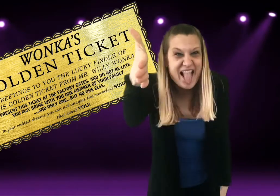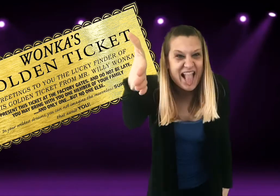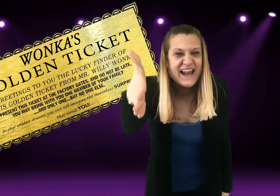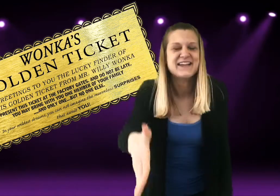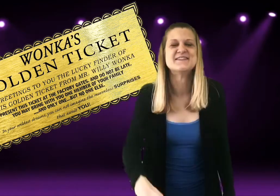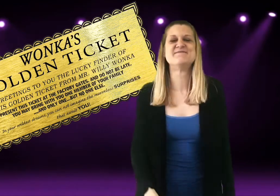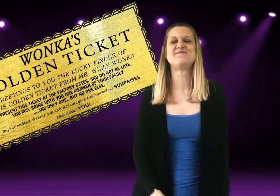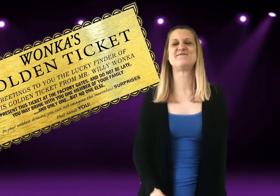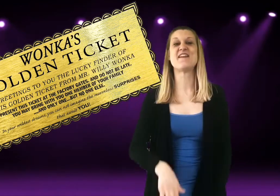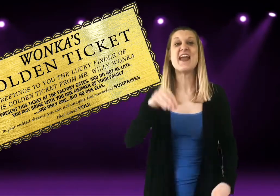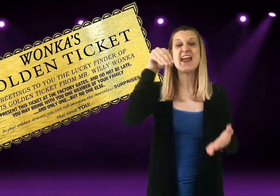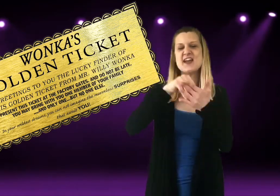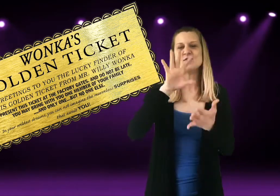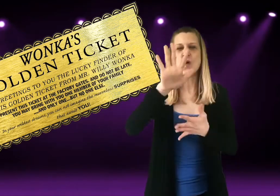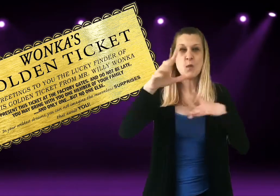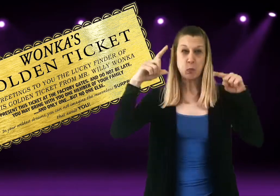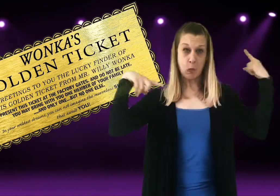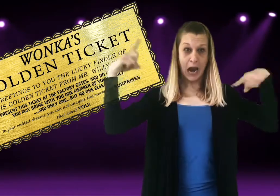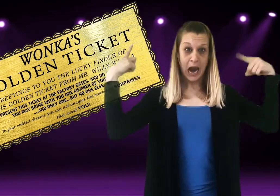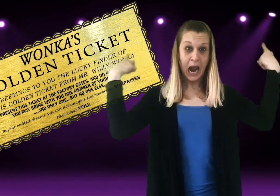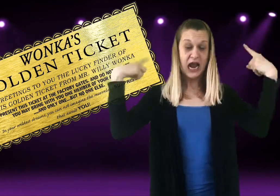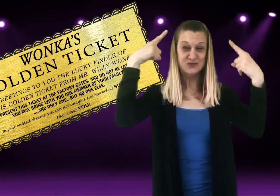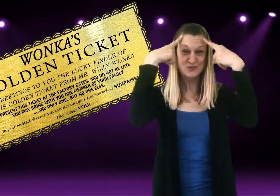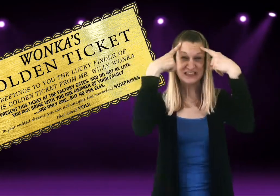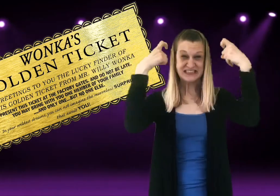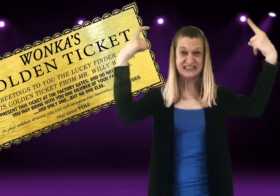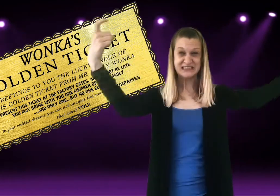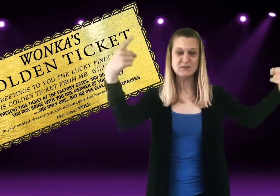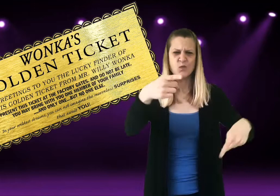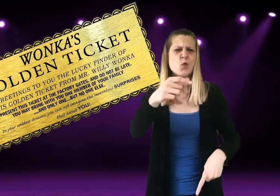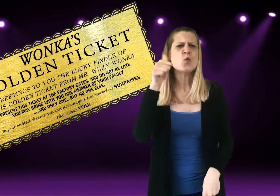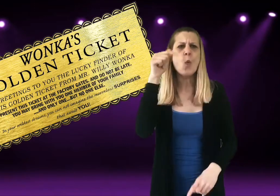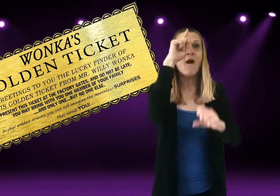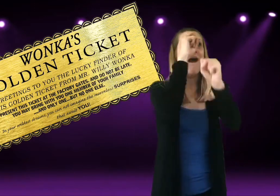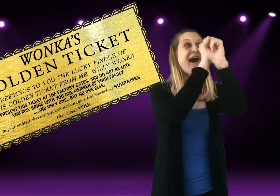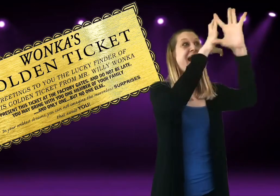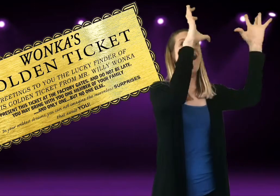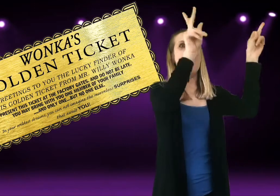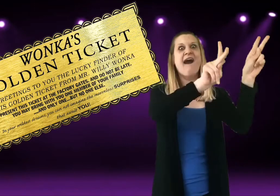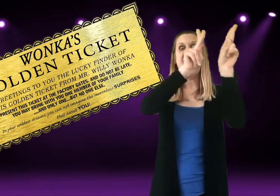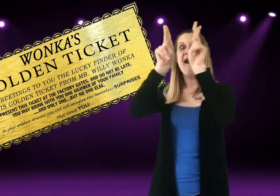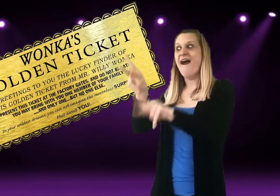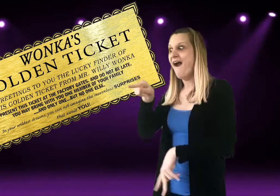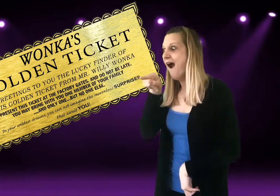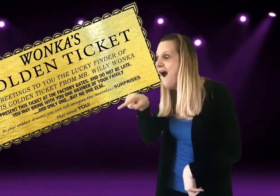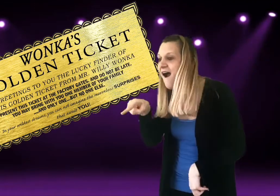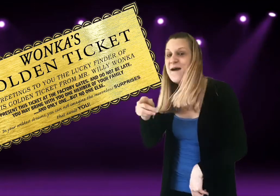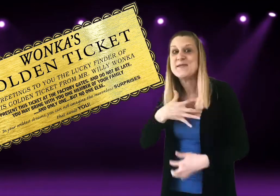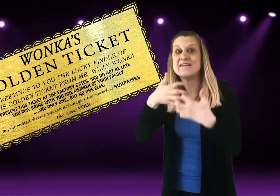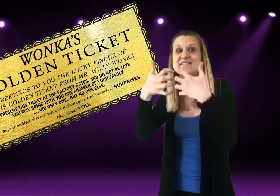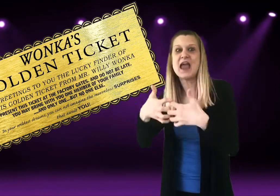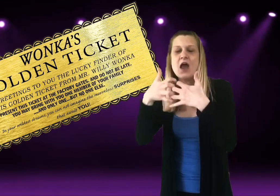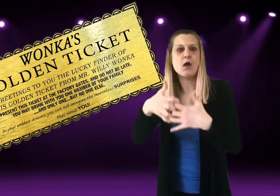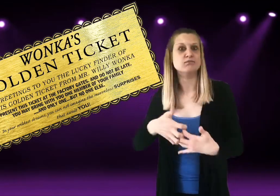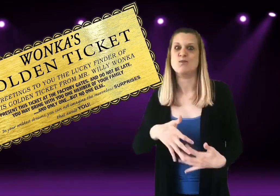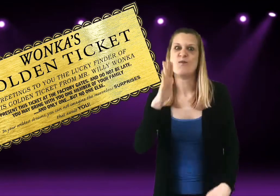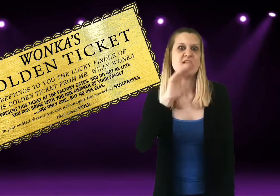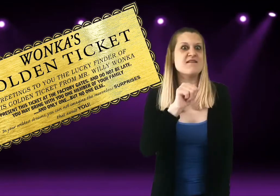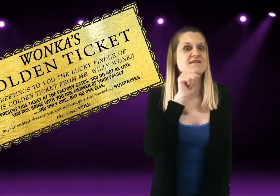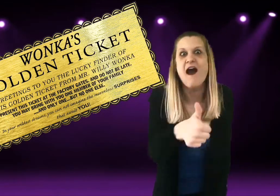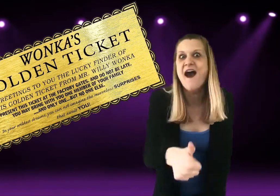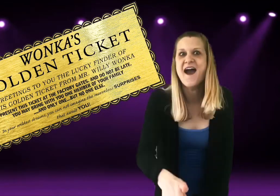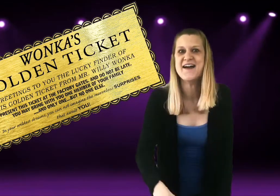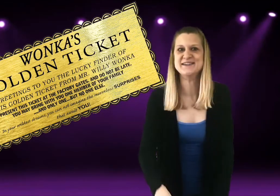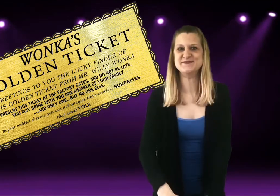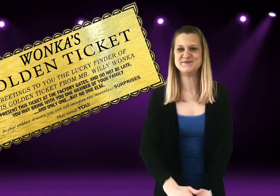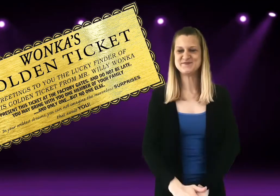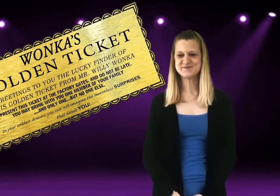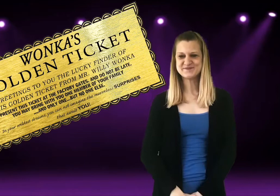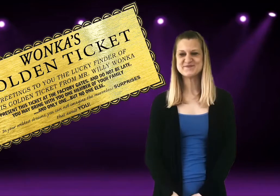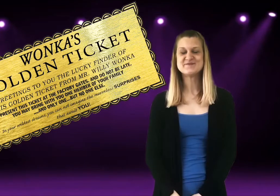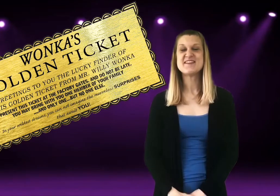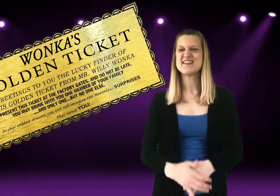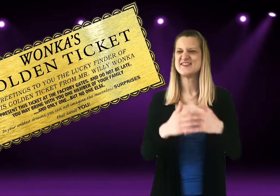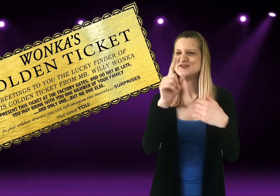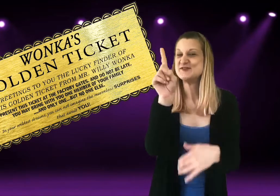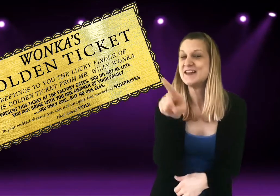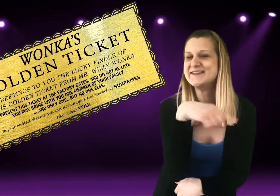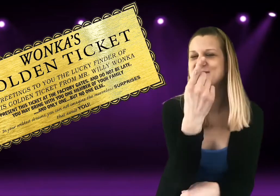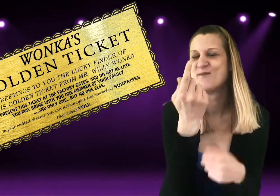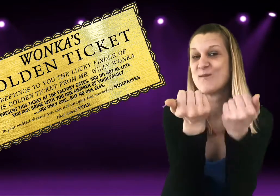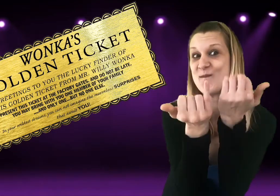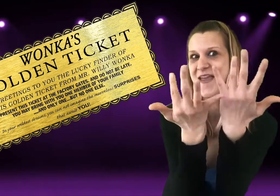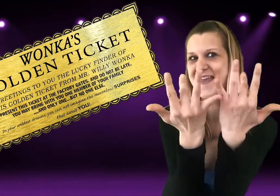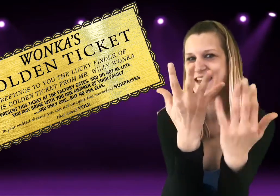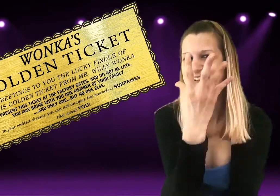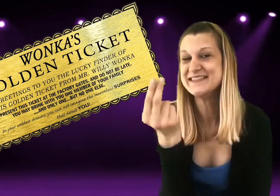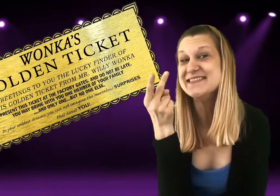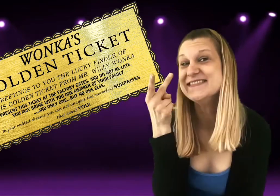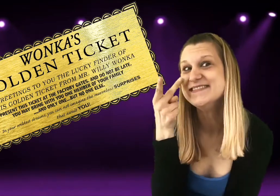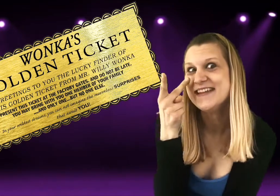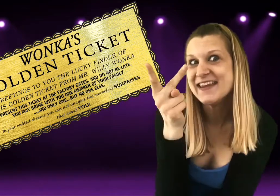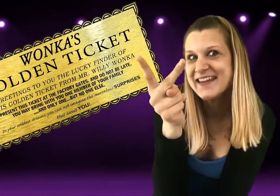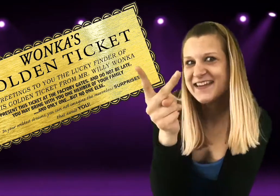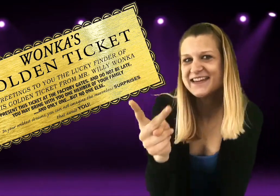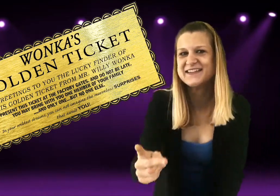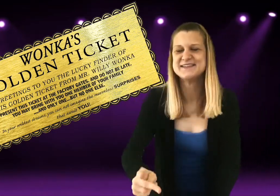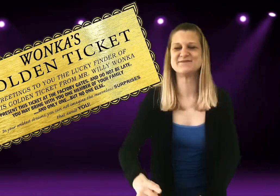In your wildest dreams you could not imagine that such things could happen to you! Just wait and see!